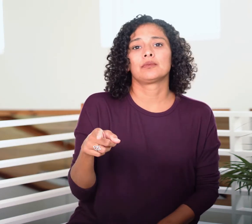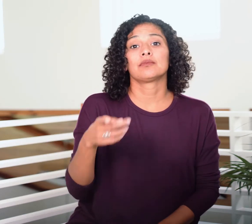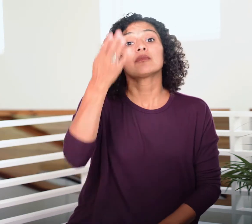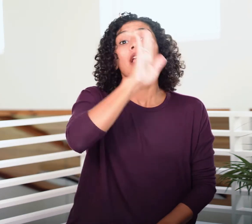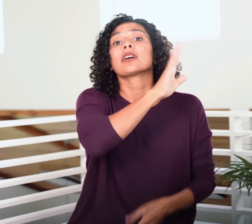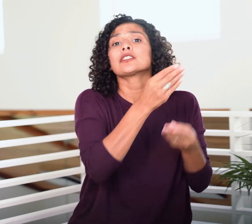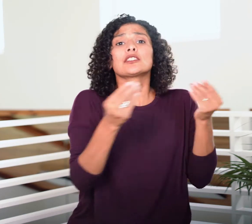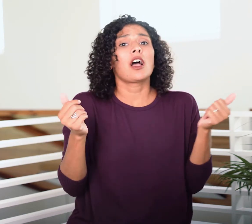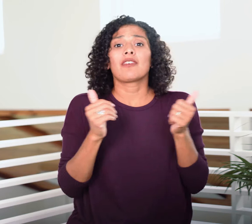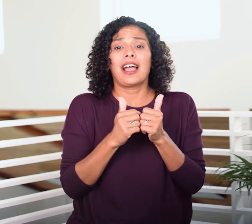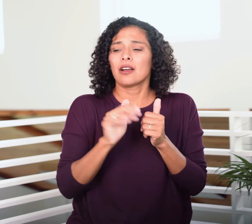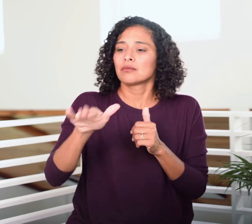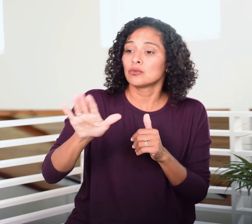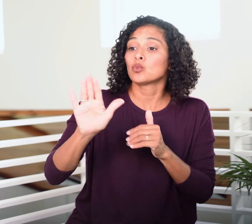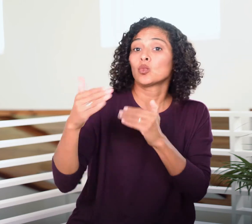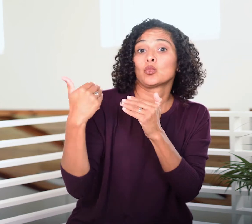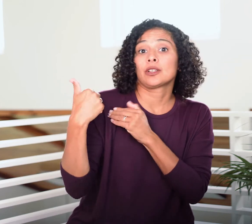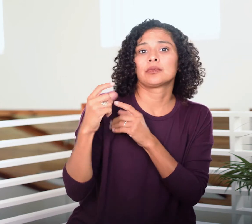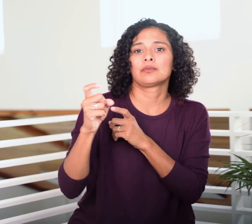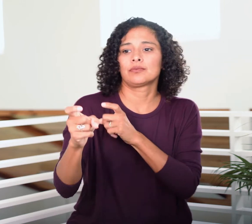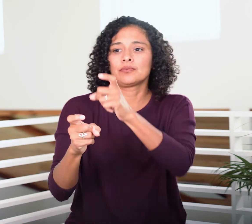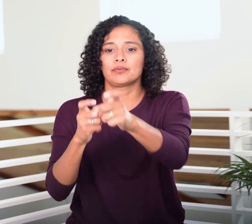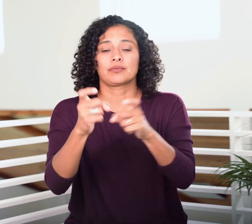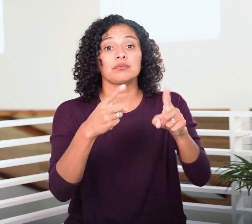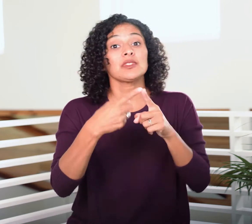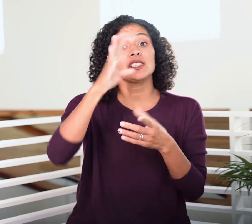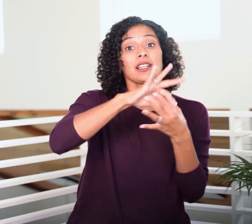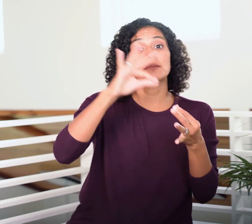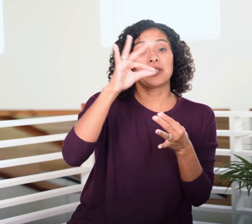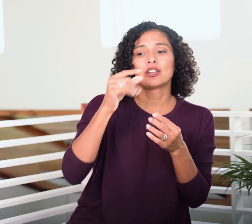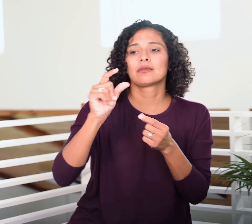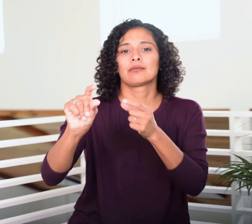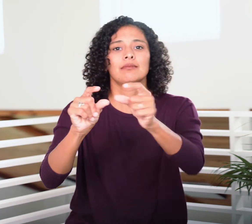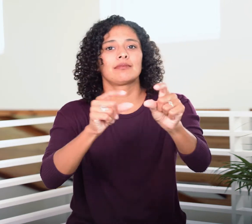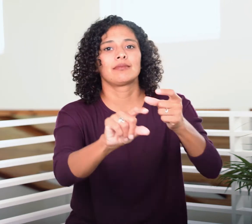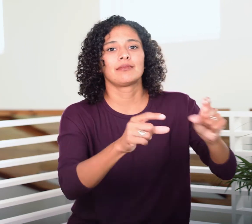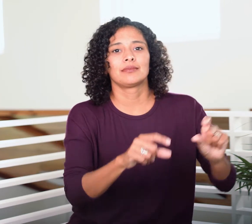God’s solution involves a delegation of responsibility and a distribution of God’s Spirit.